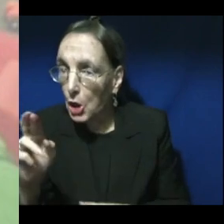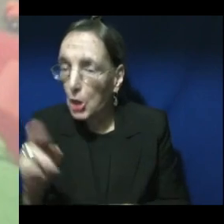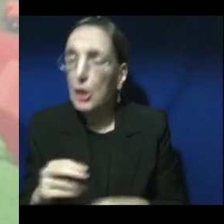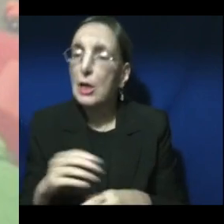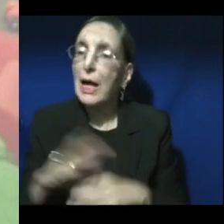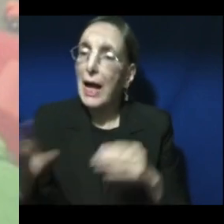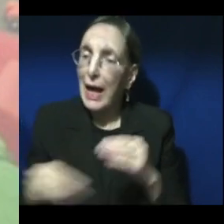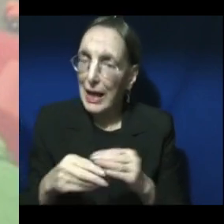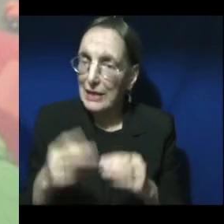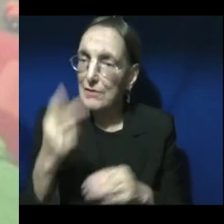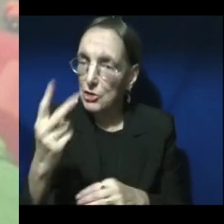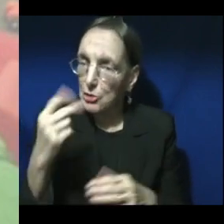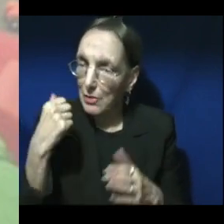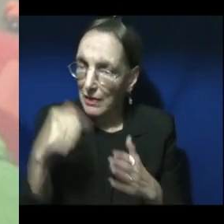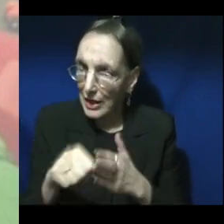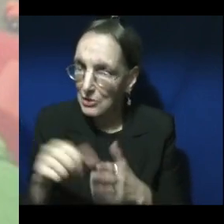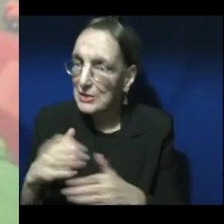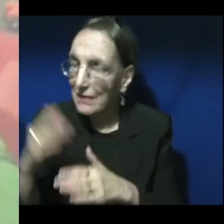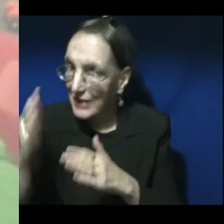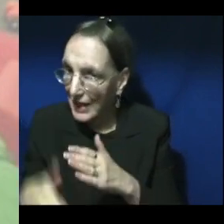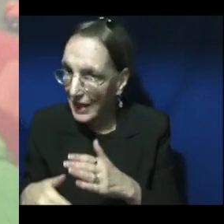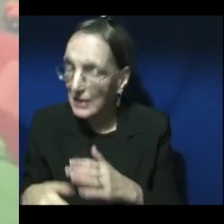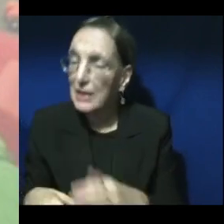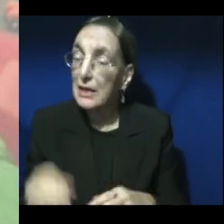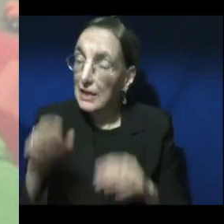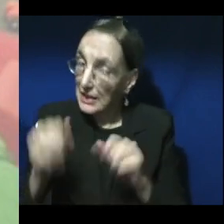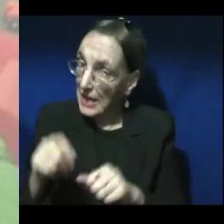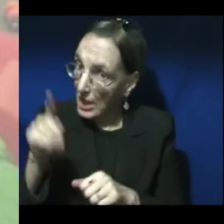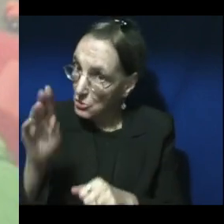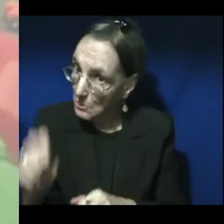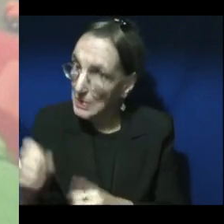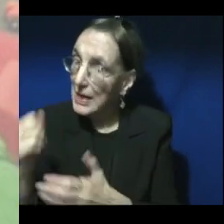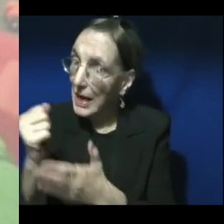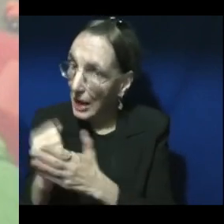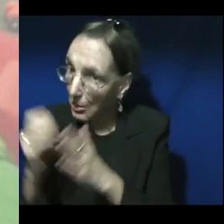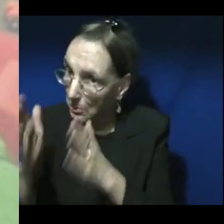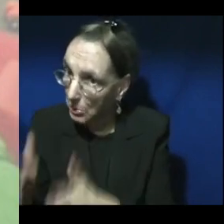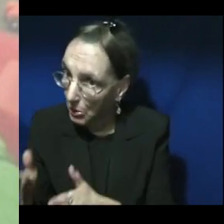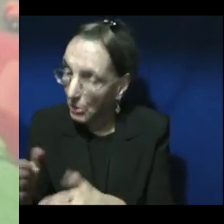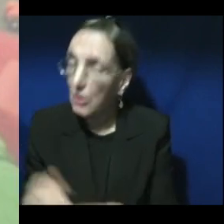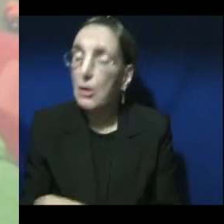led to a 30 percent increase in kids being willing to help. Now, that’s fun. That’s great,